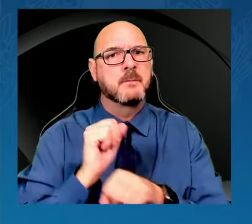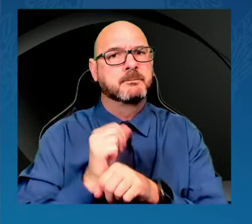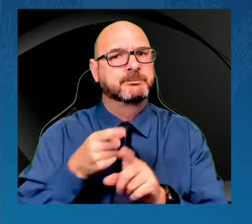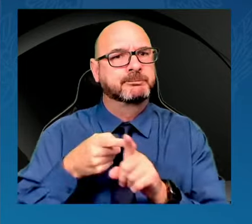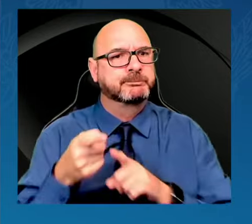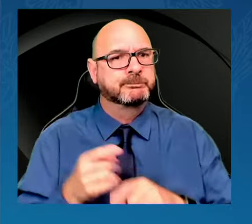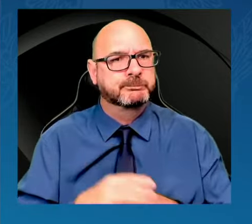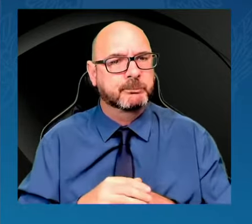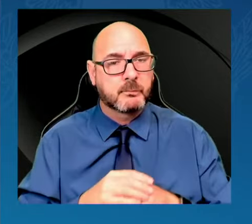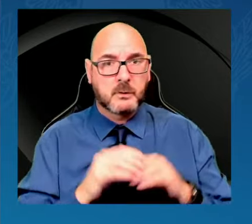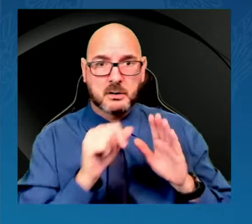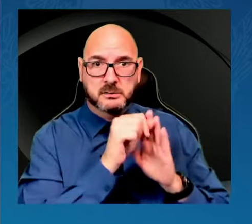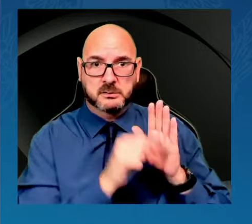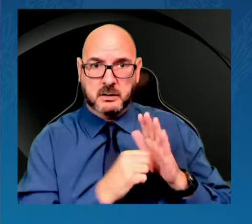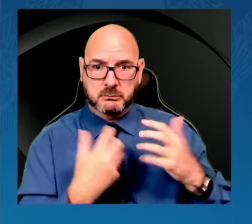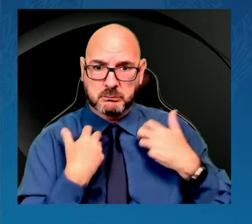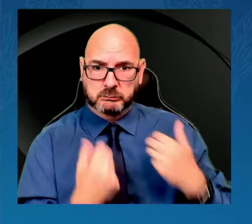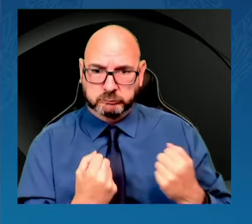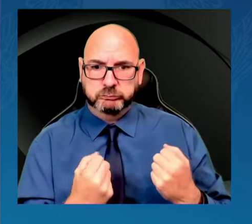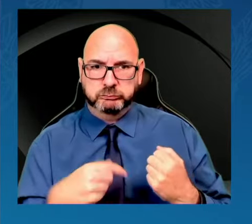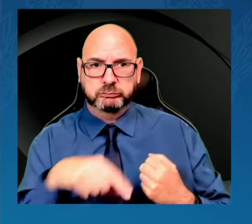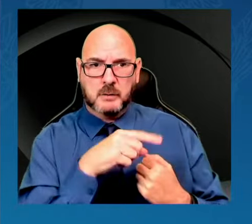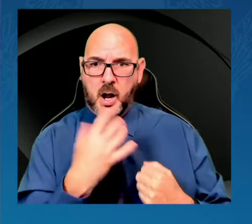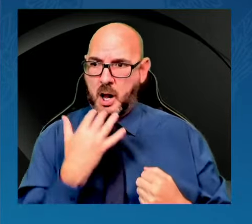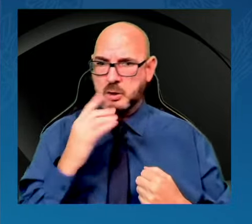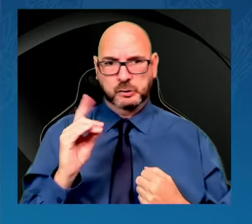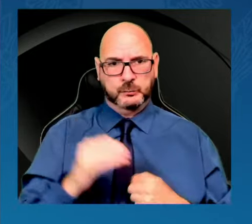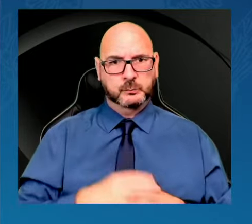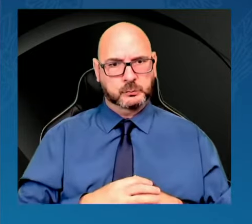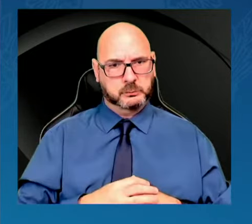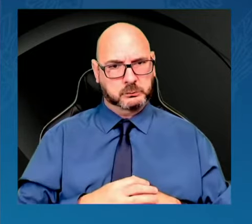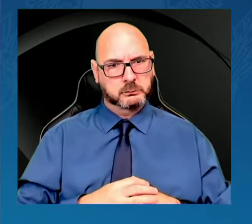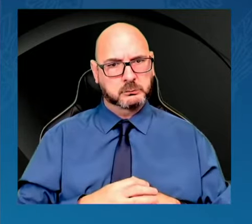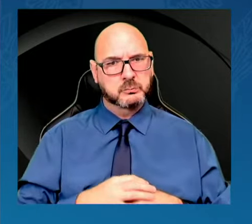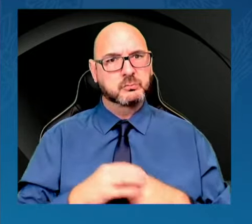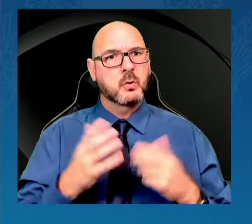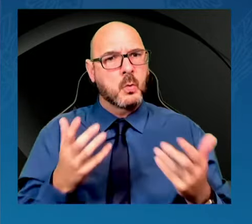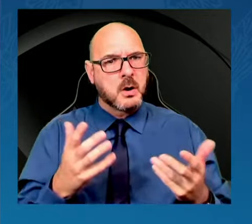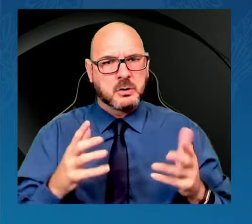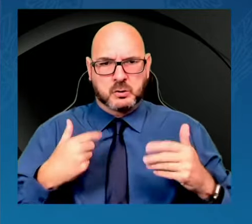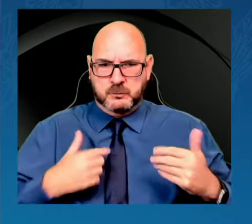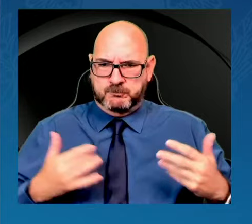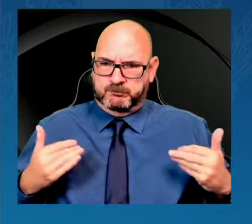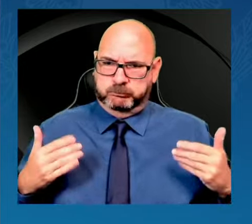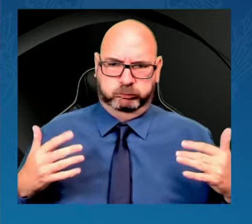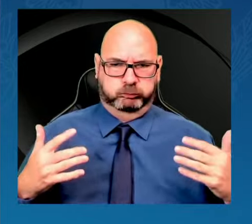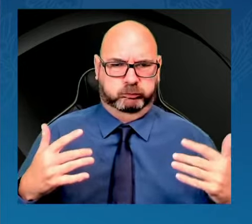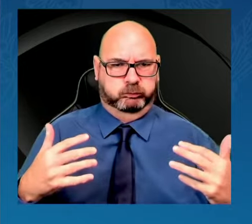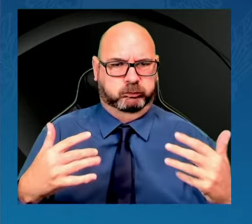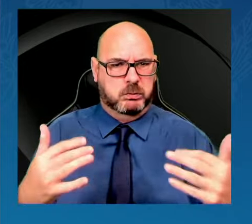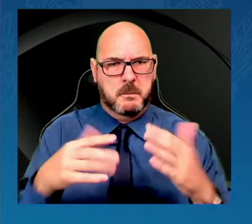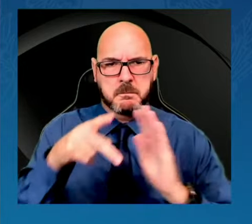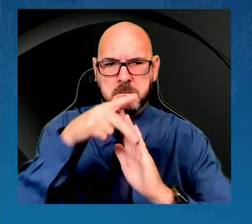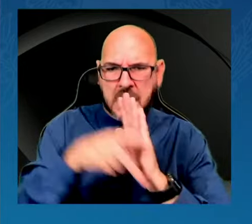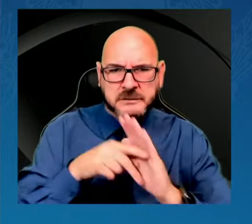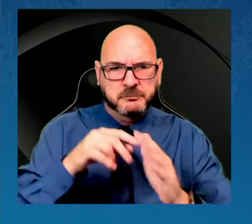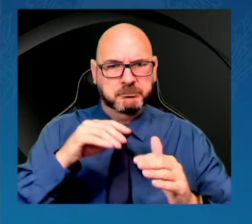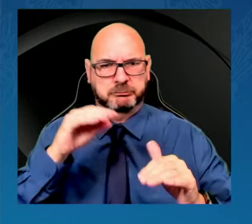to actually be able to implement policies and show people that beyond a concept or an idea,